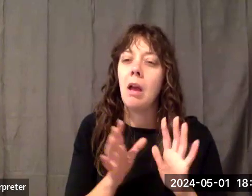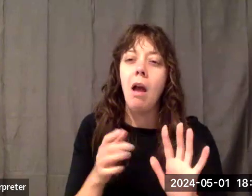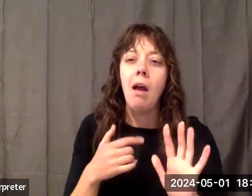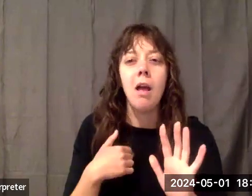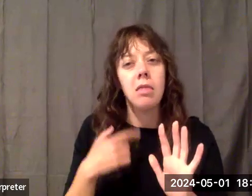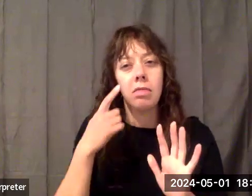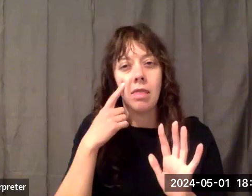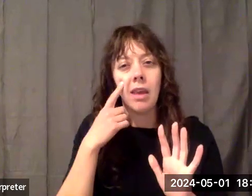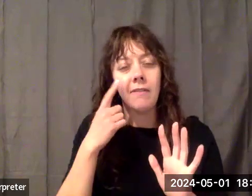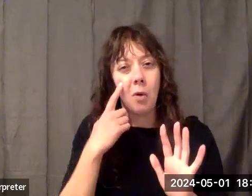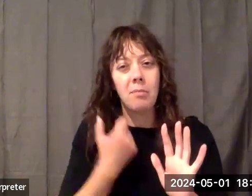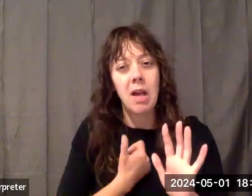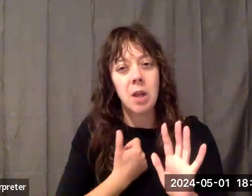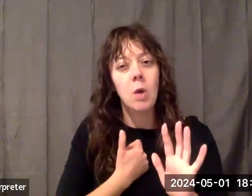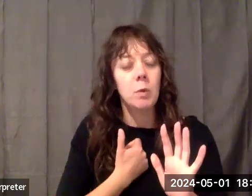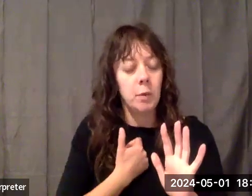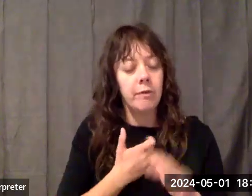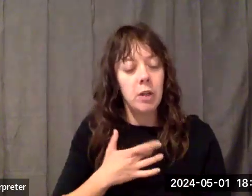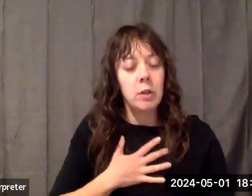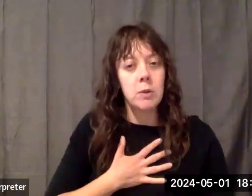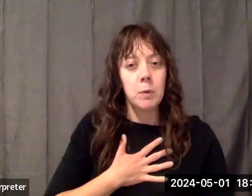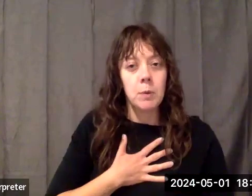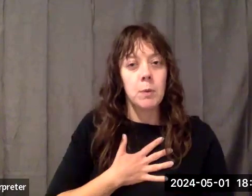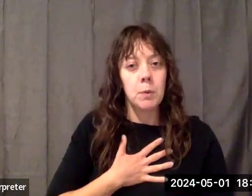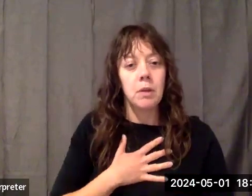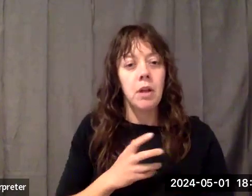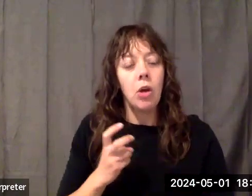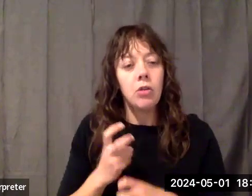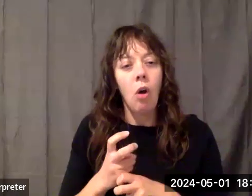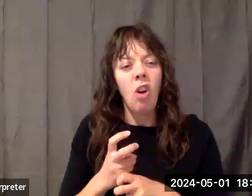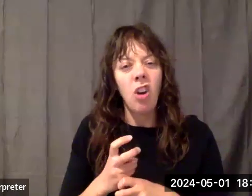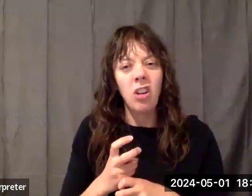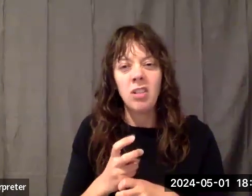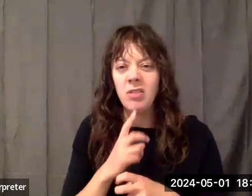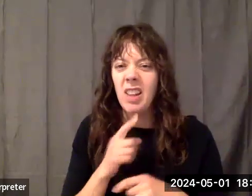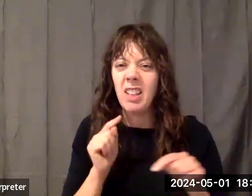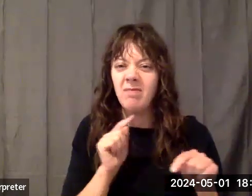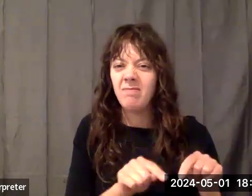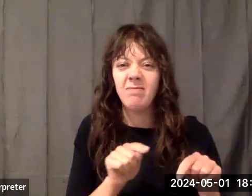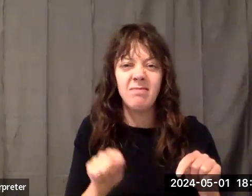that perspective. And there's just a constant pain for these licensure fees.